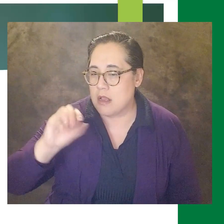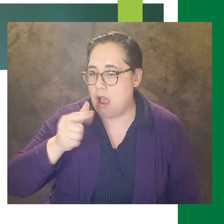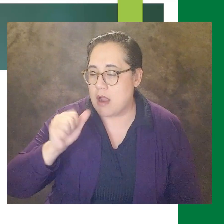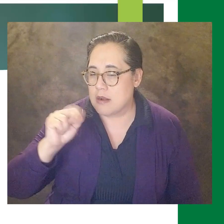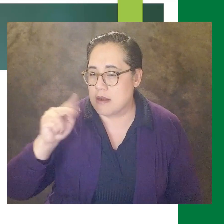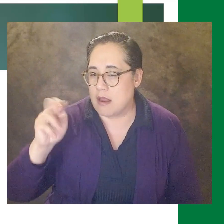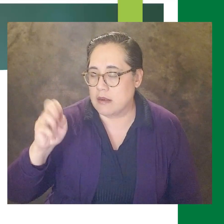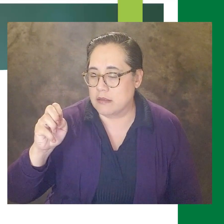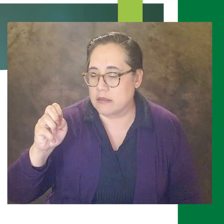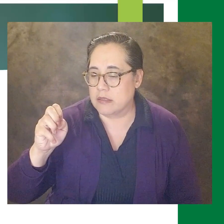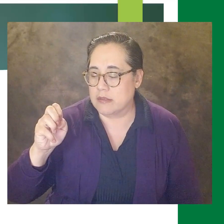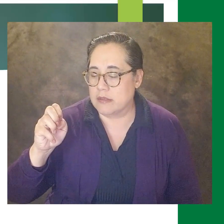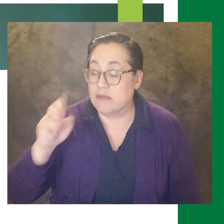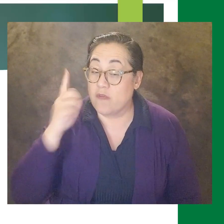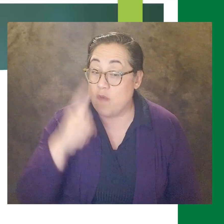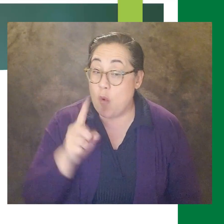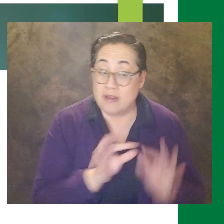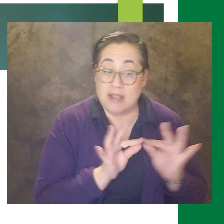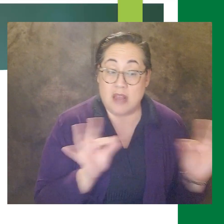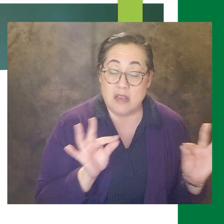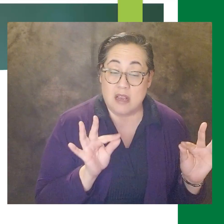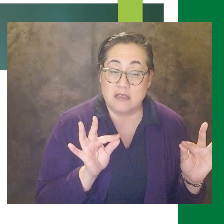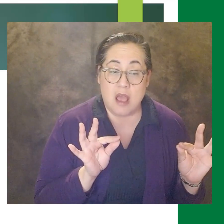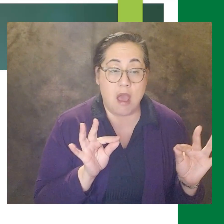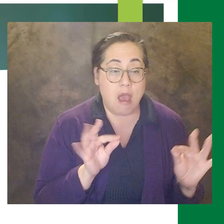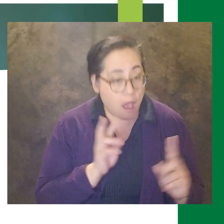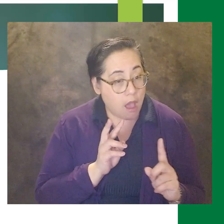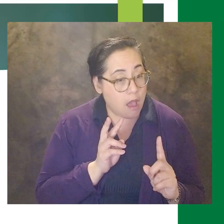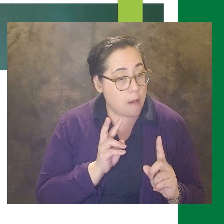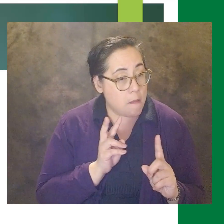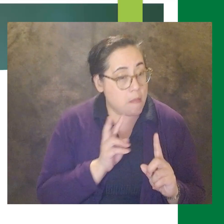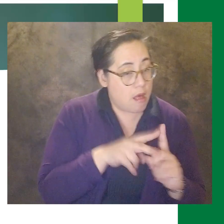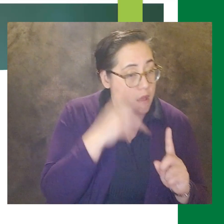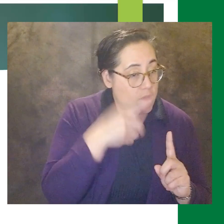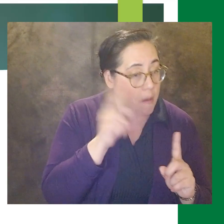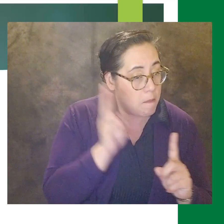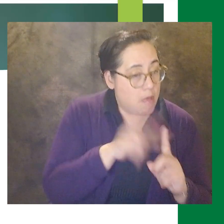sentence to interpret apply for a job the correct way,